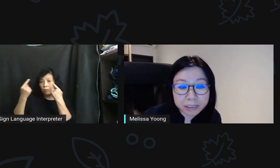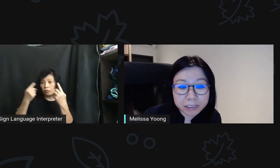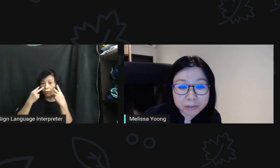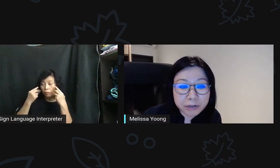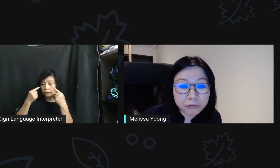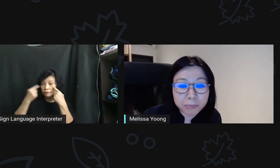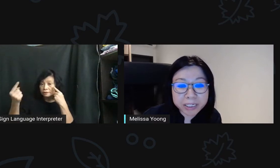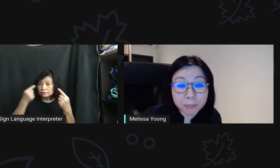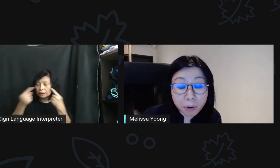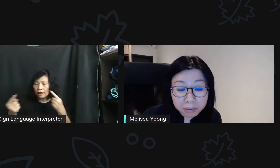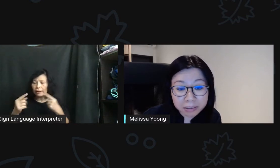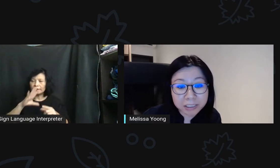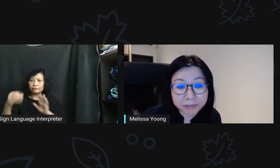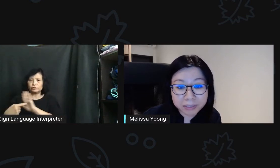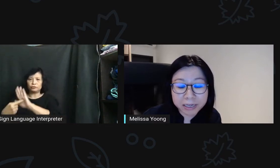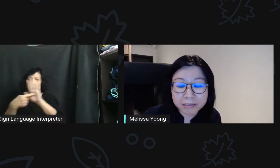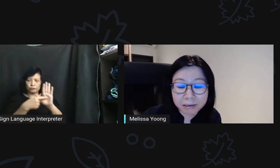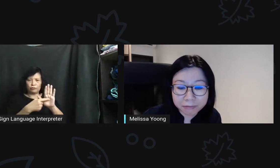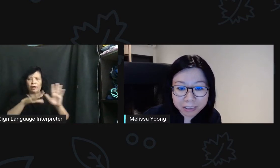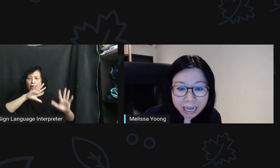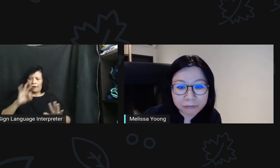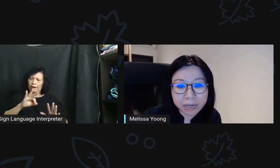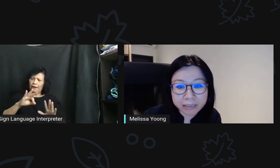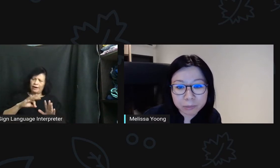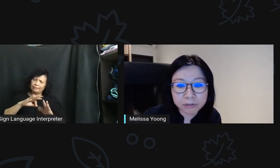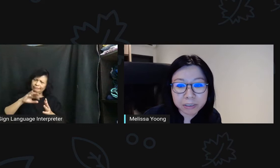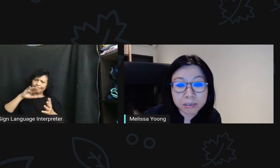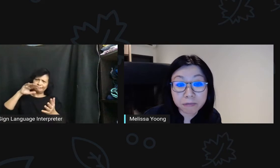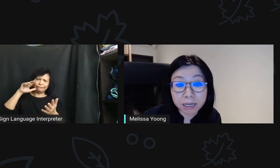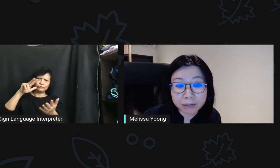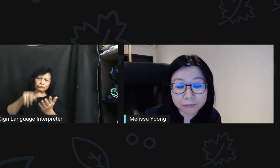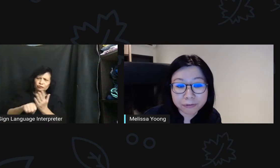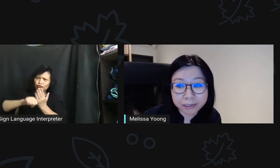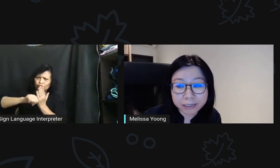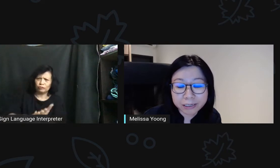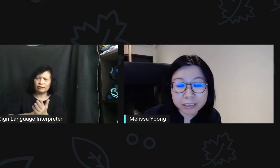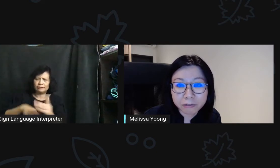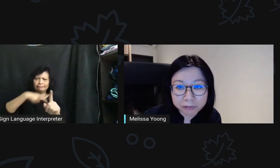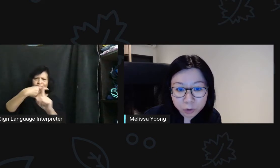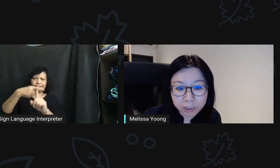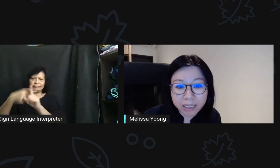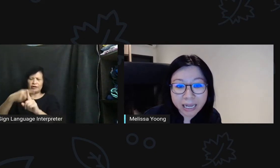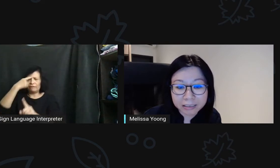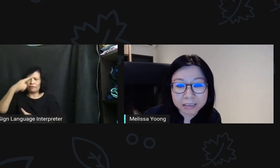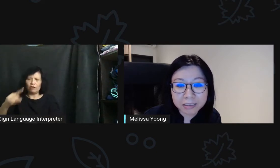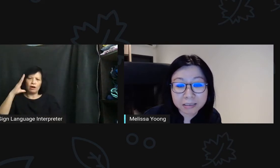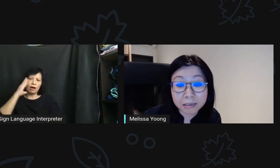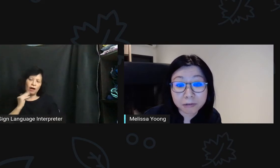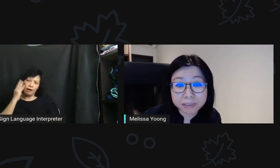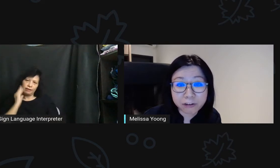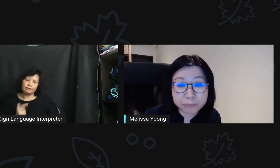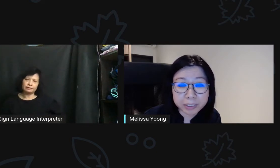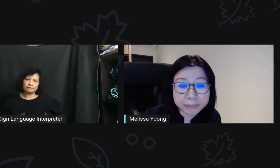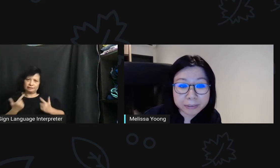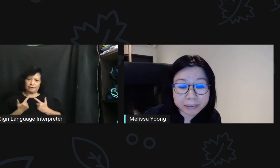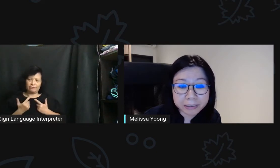reaffirming the positive side of the Deaf experience of life and the visual existence of Deaf people”.